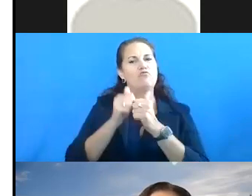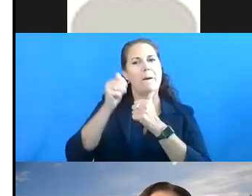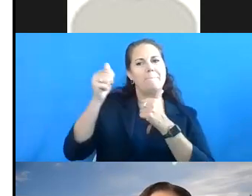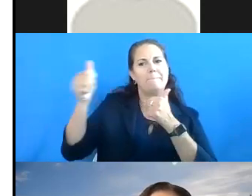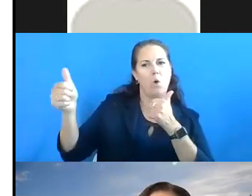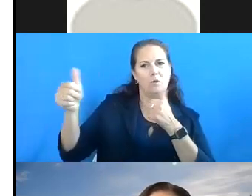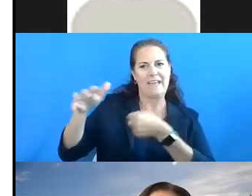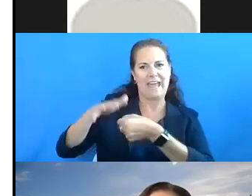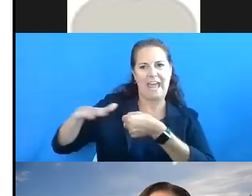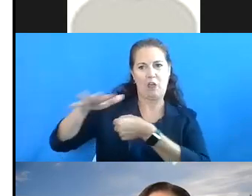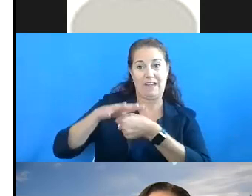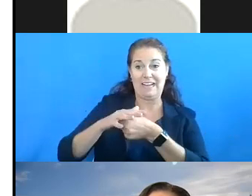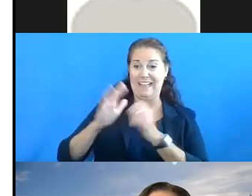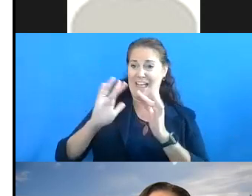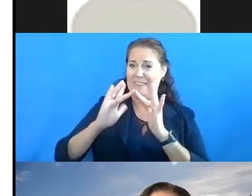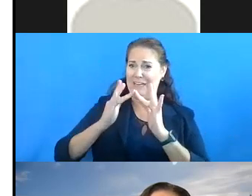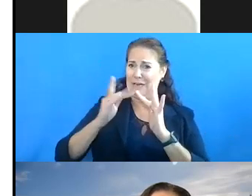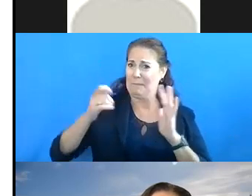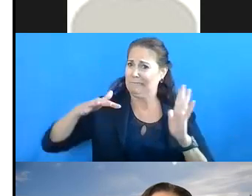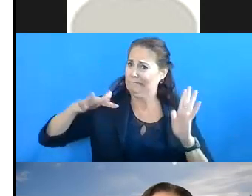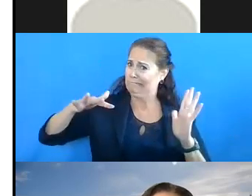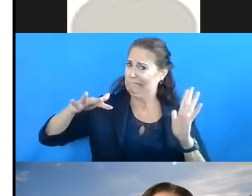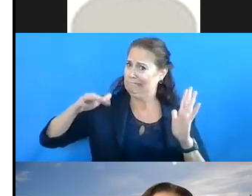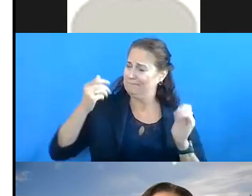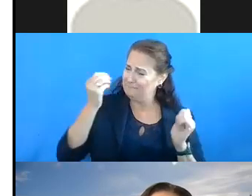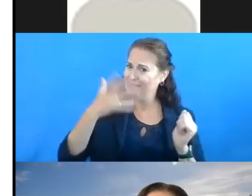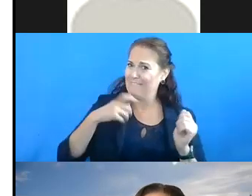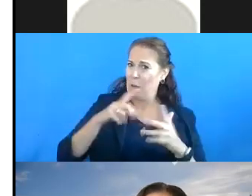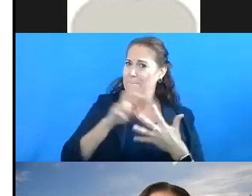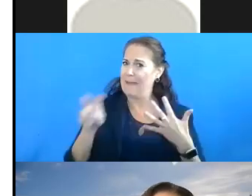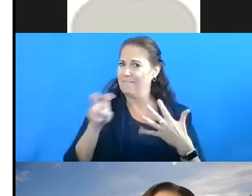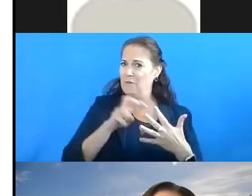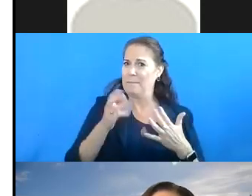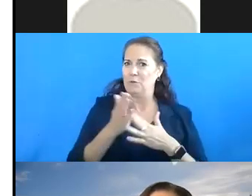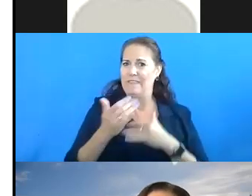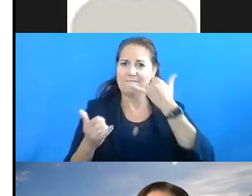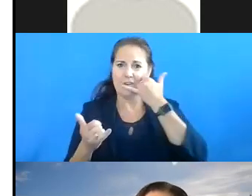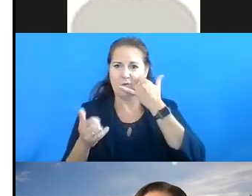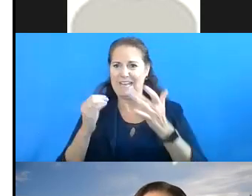be a little shady, so I might have to go back and forth between my phone and the Internet, today has